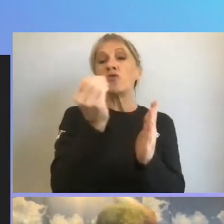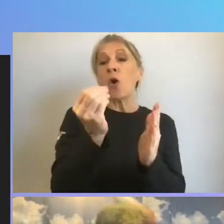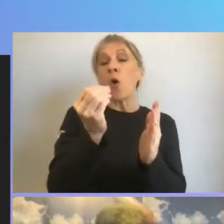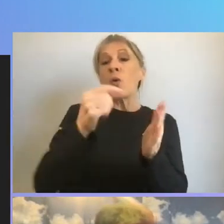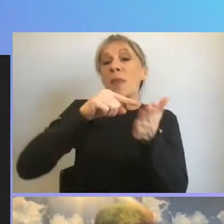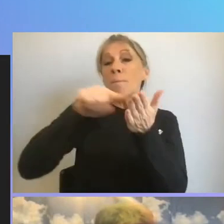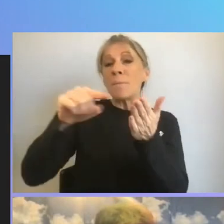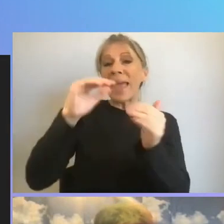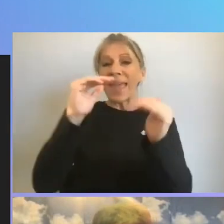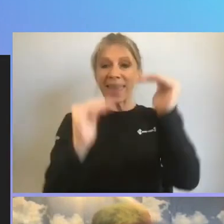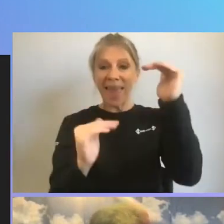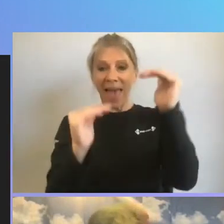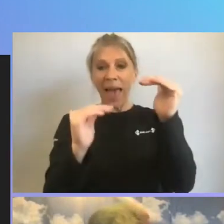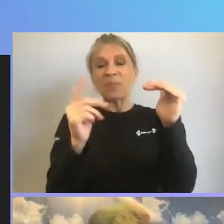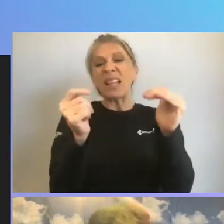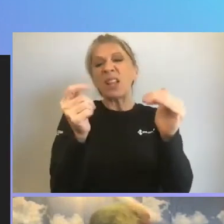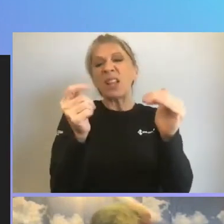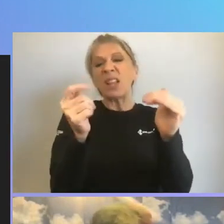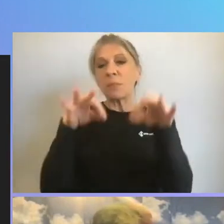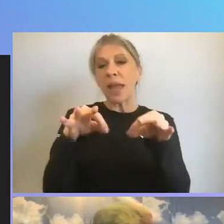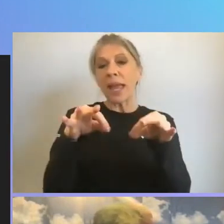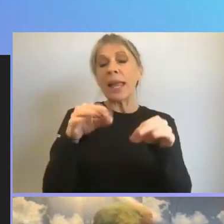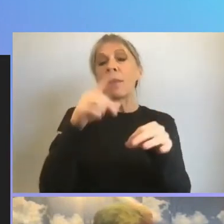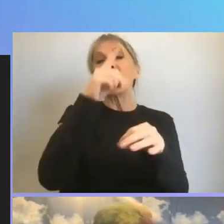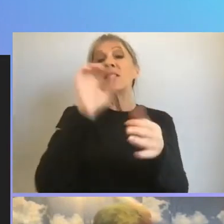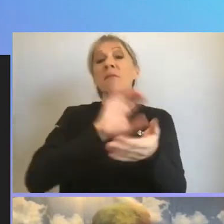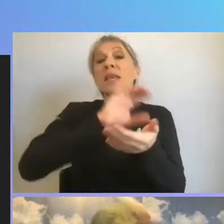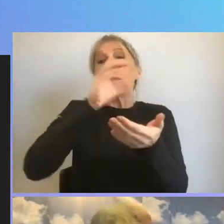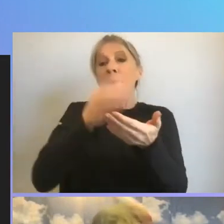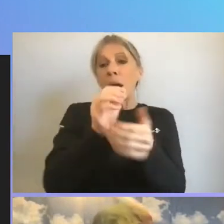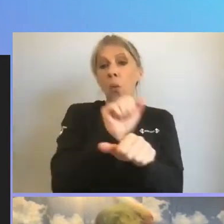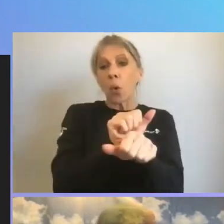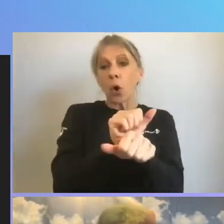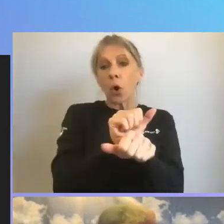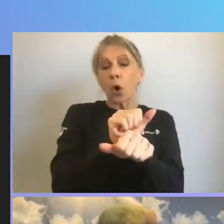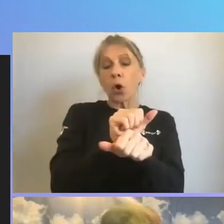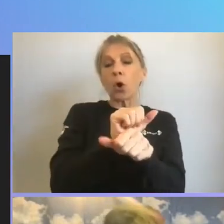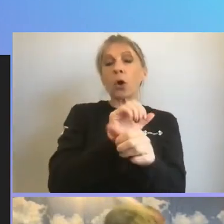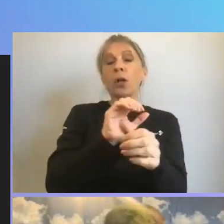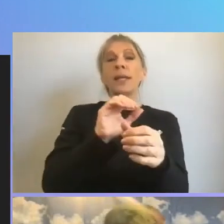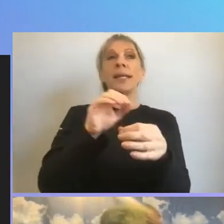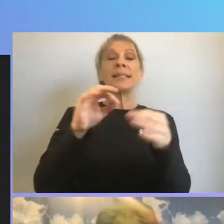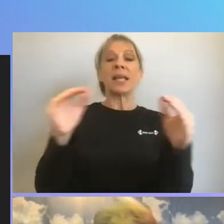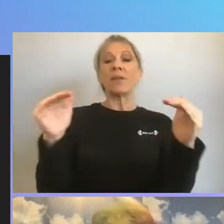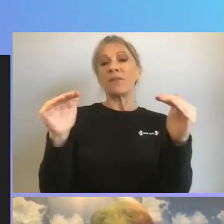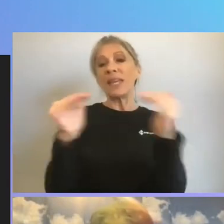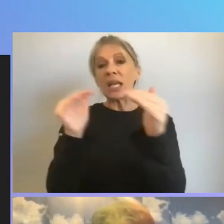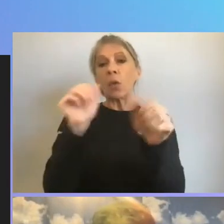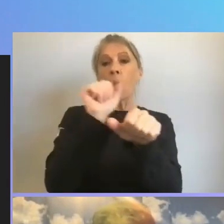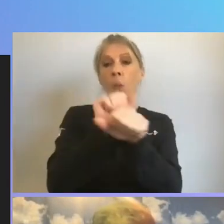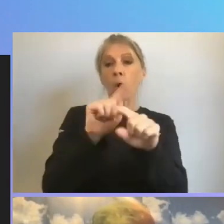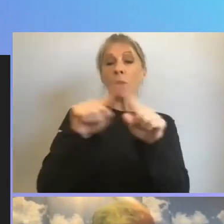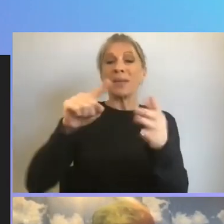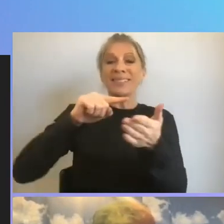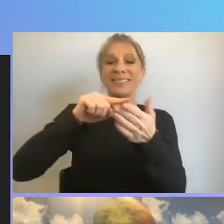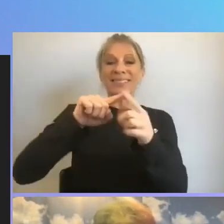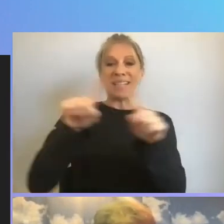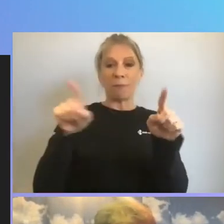little bit better explained by the amount of work rather than